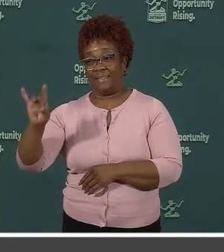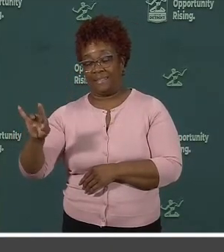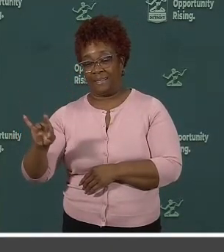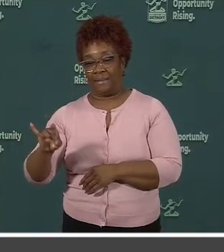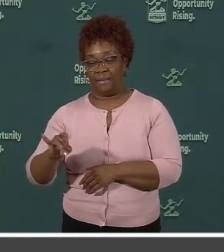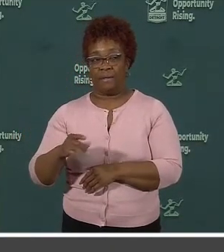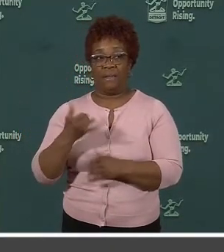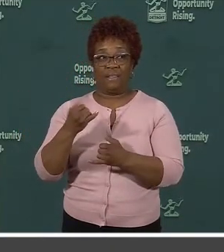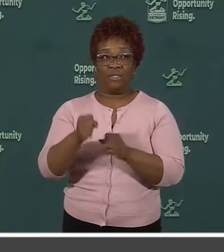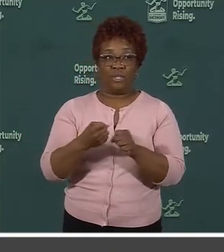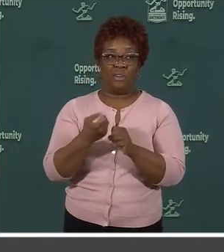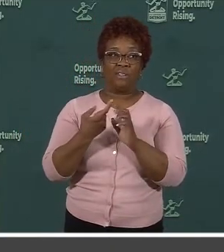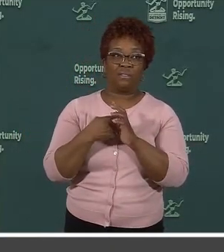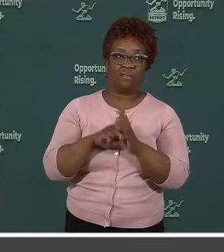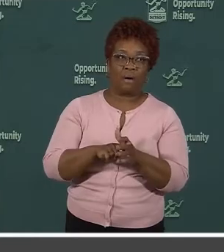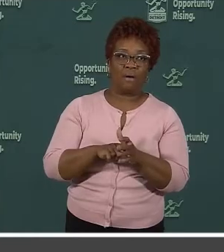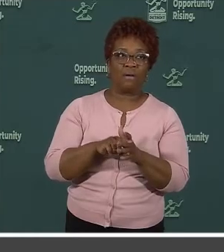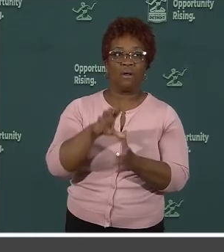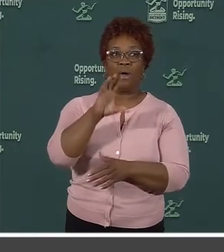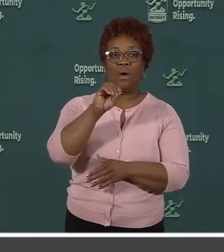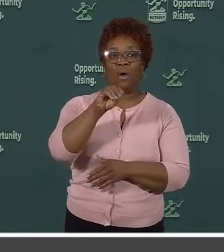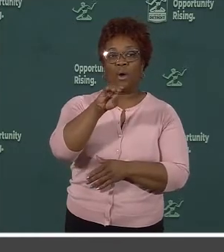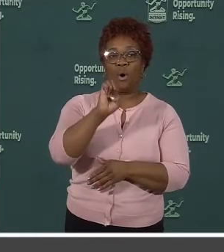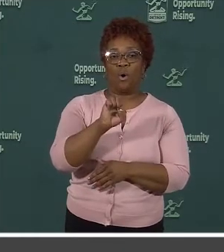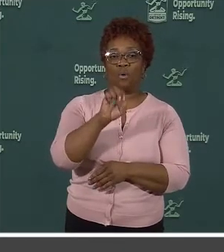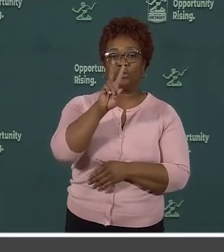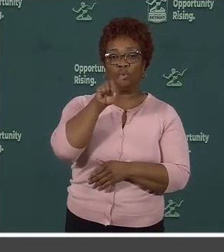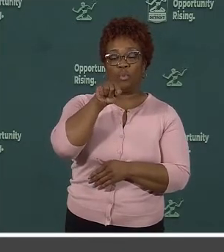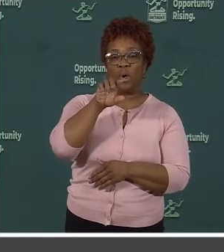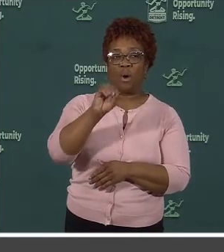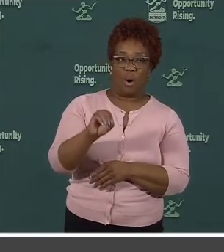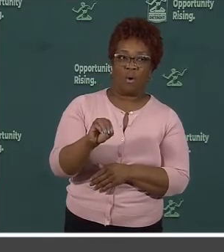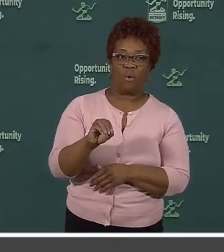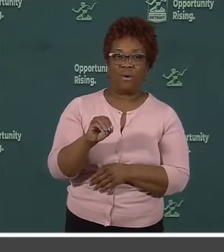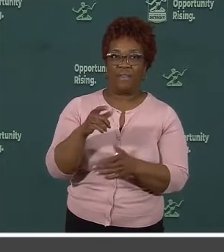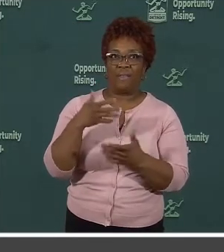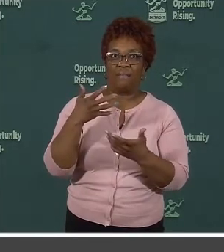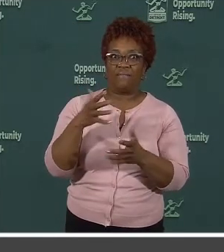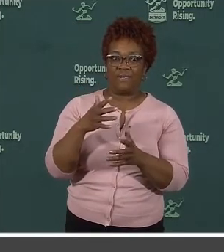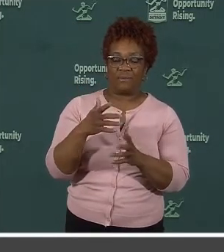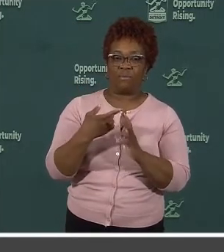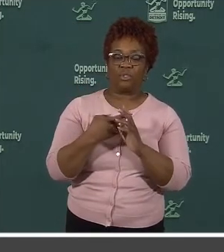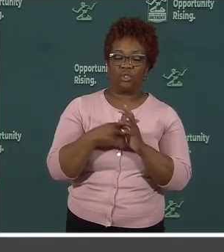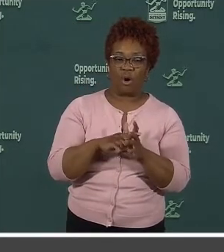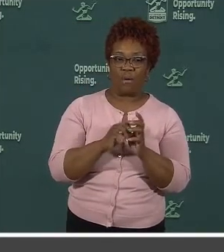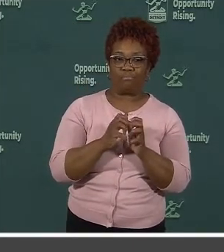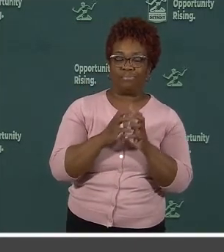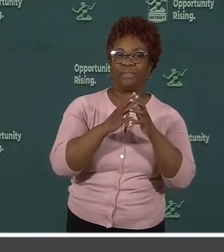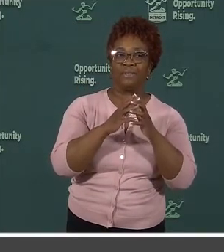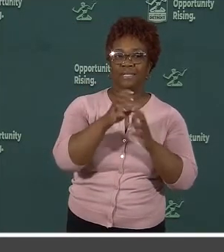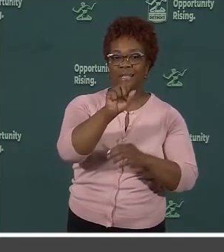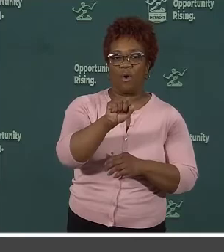HE'S BUILDING ANOTHER SIXTY TWO AND THEN IN ADDITION TO THAT HE'S GOING TO START BUILDING IN SOUTHWEST DETROIT A NEW SEVENTY-EIGHT UNIT APARTMENT